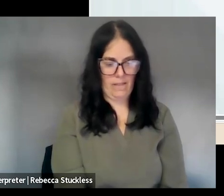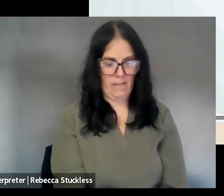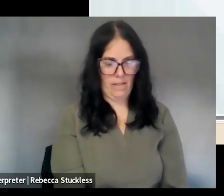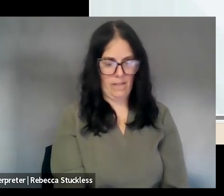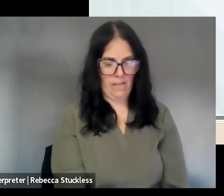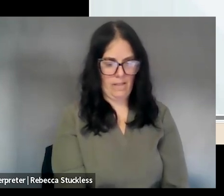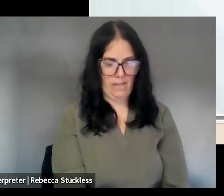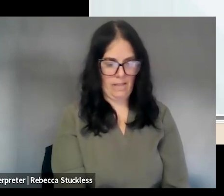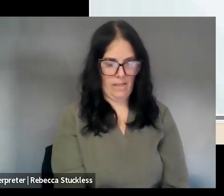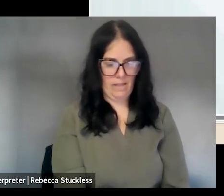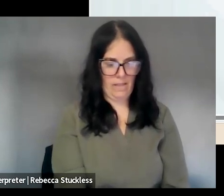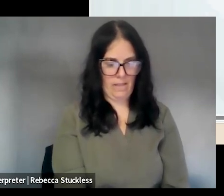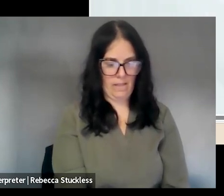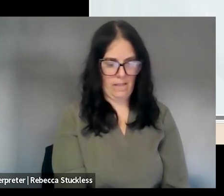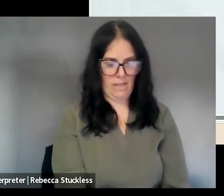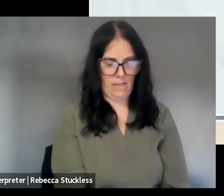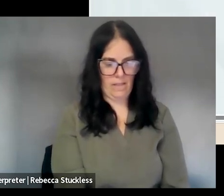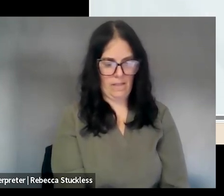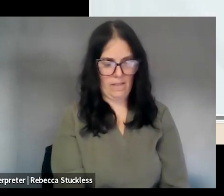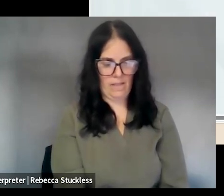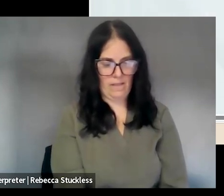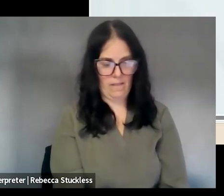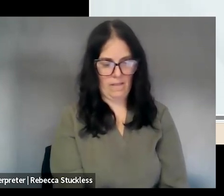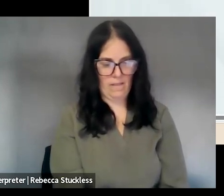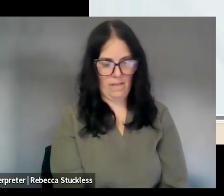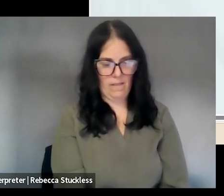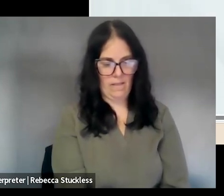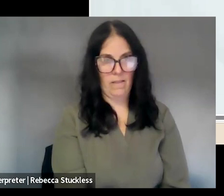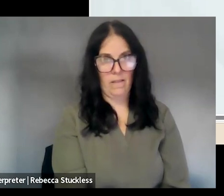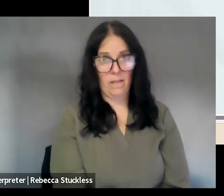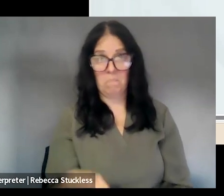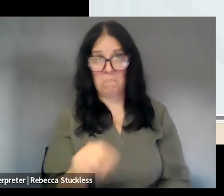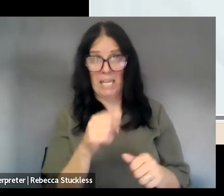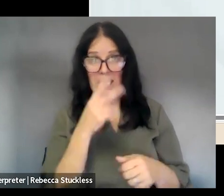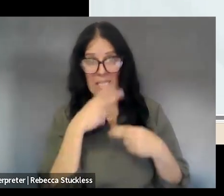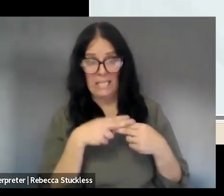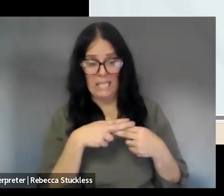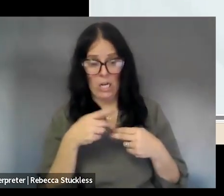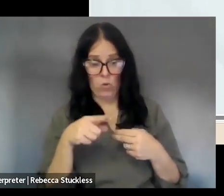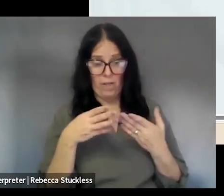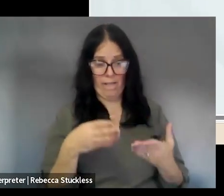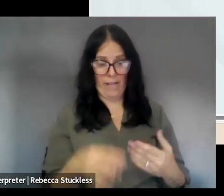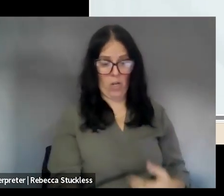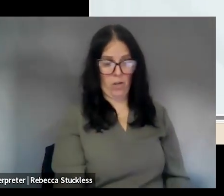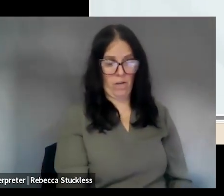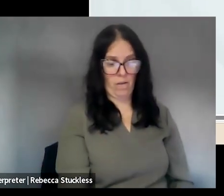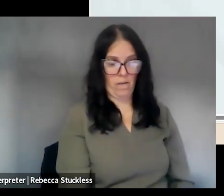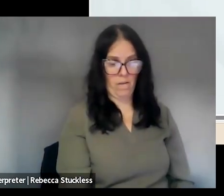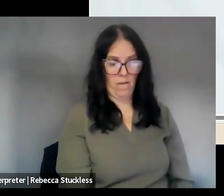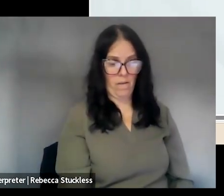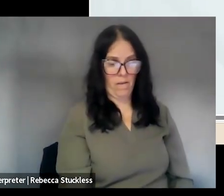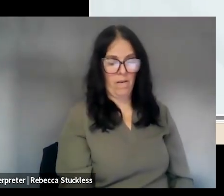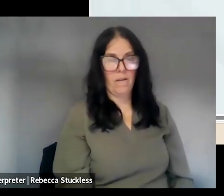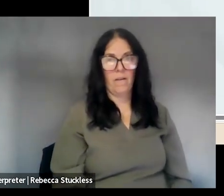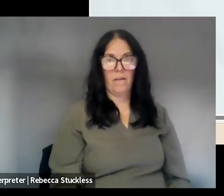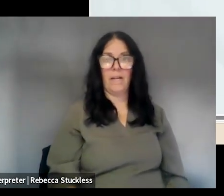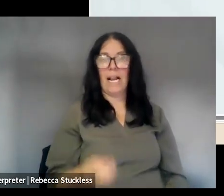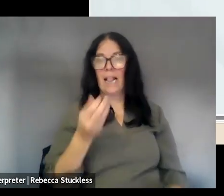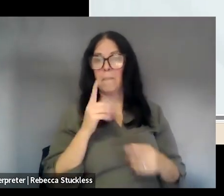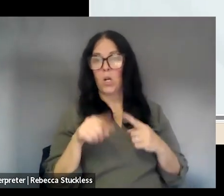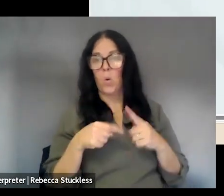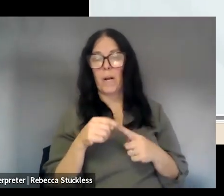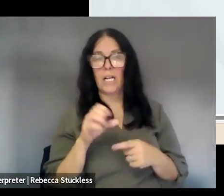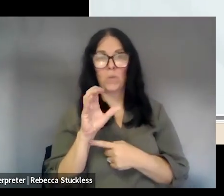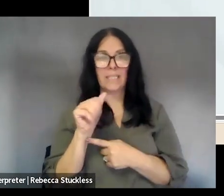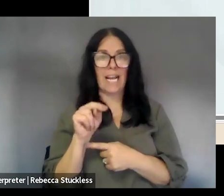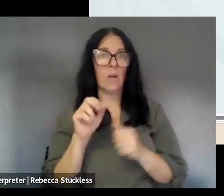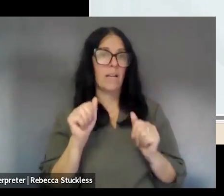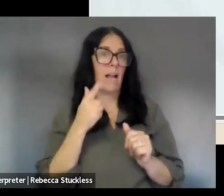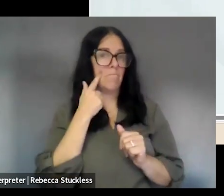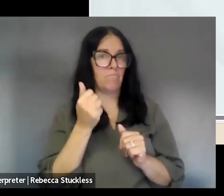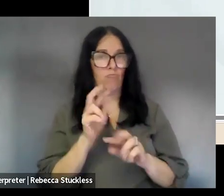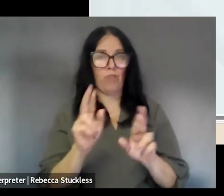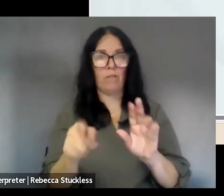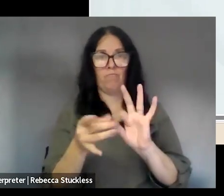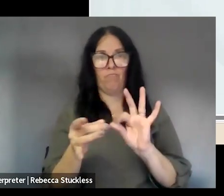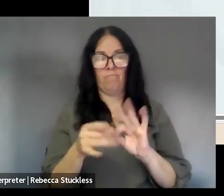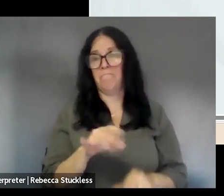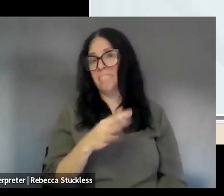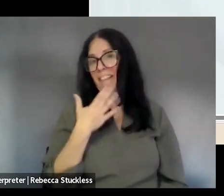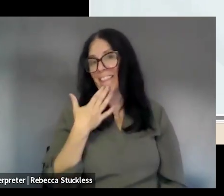bit. Good - there, perfect. Okay, let me know when to go and you can feel free to go. JENN: Thank you.